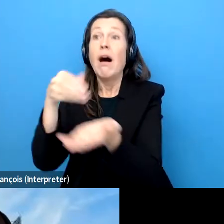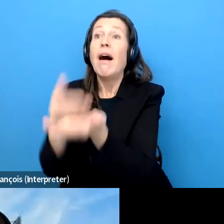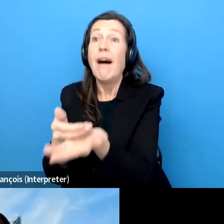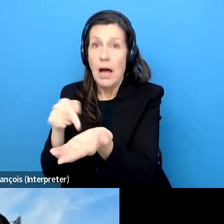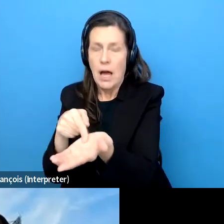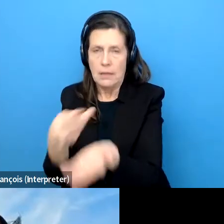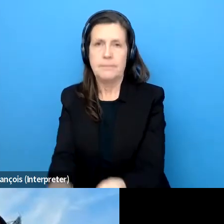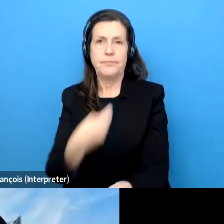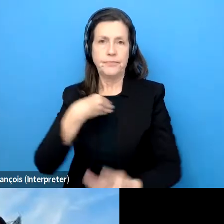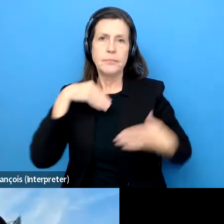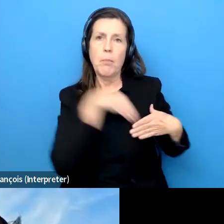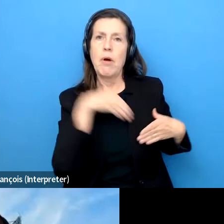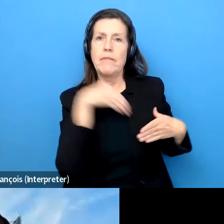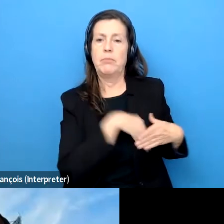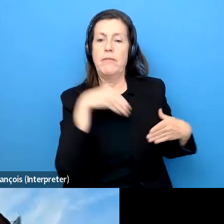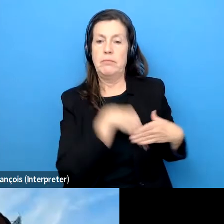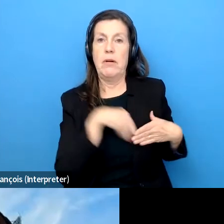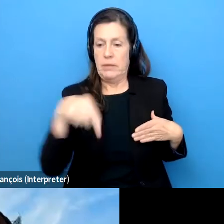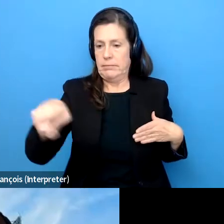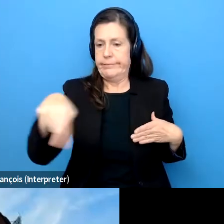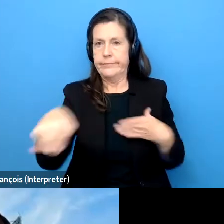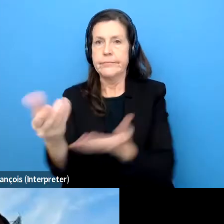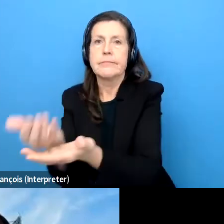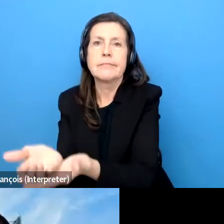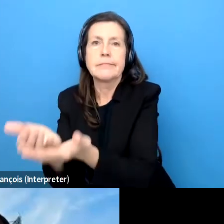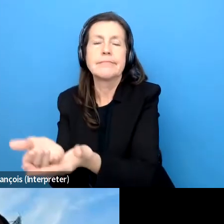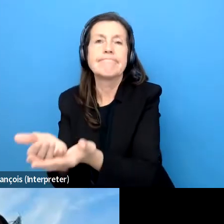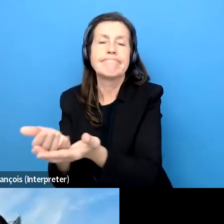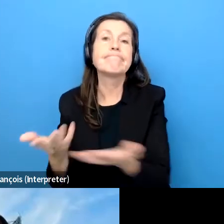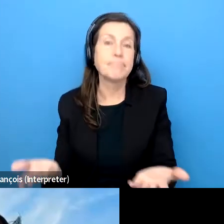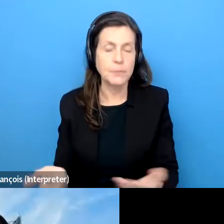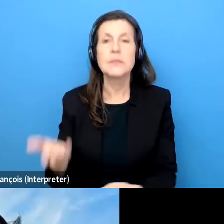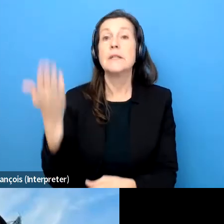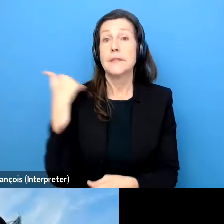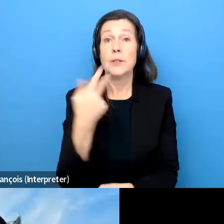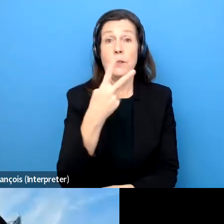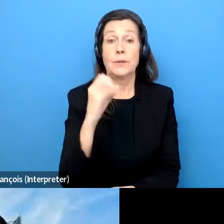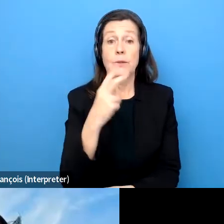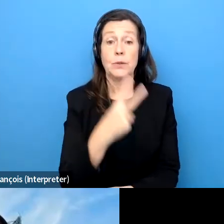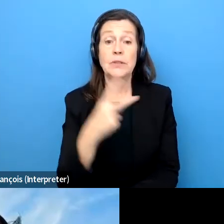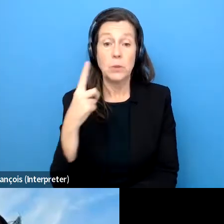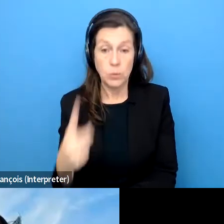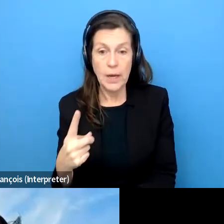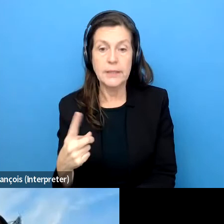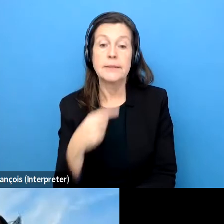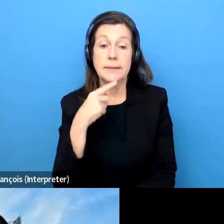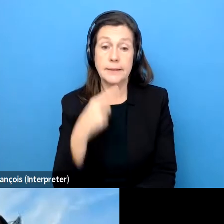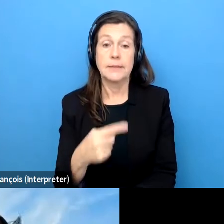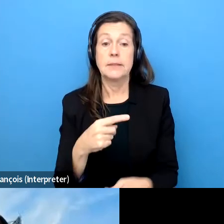The third progress report of the commission from 2021 states that victims of trafficking for forced begging